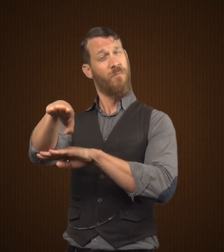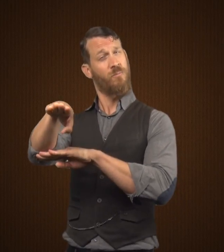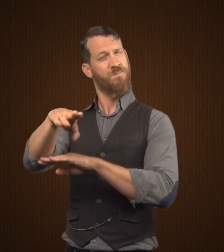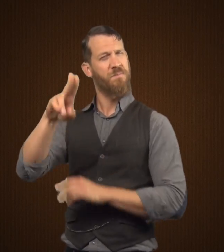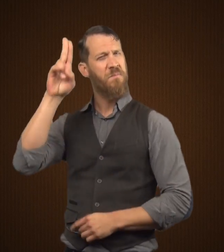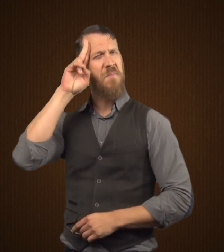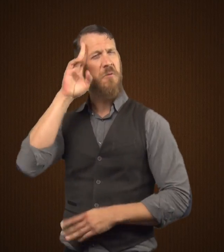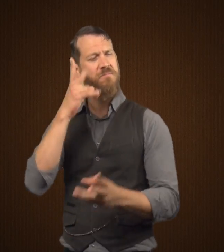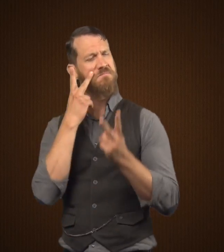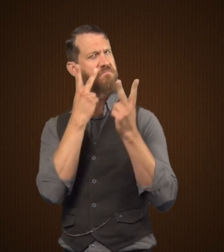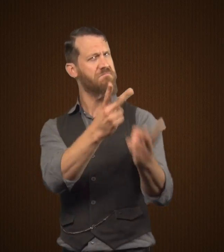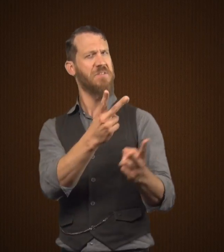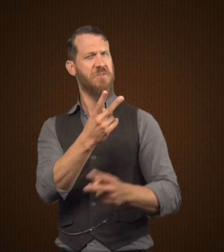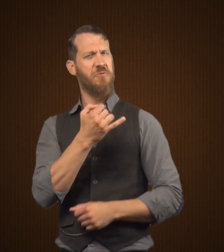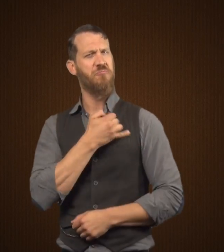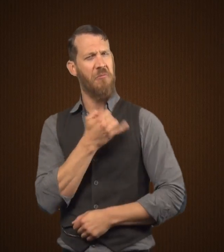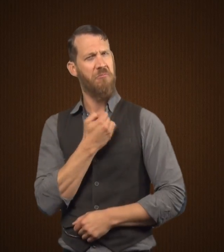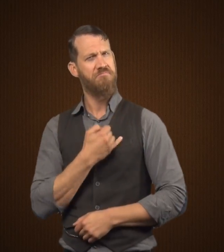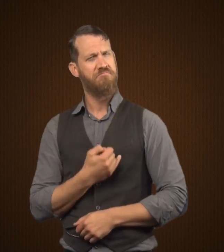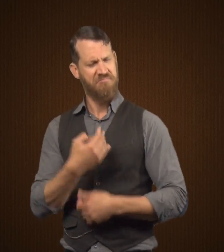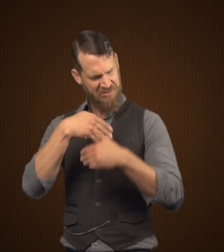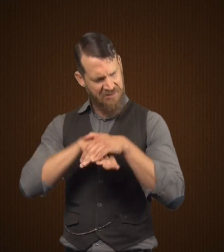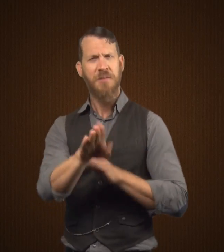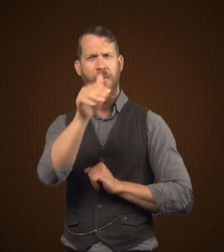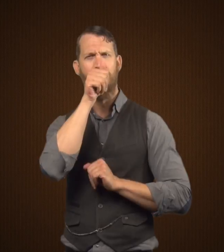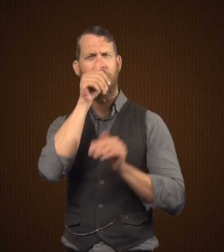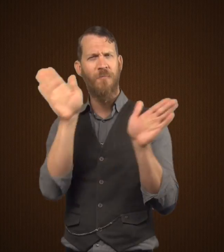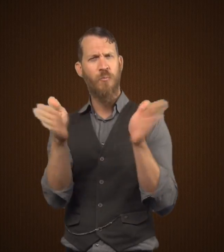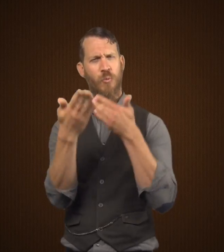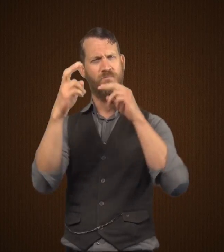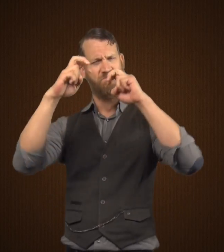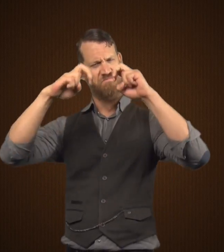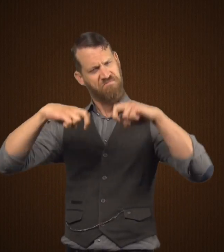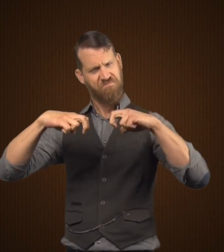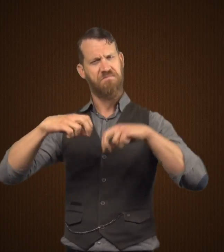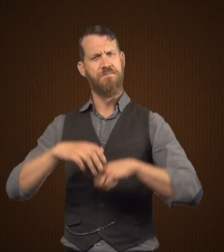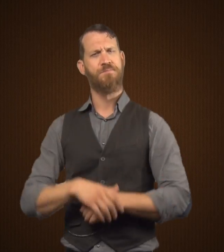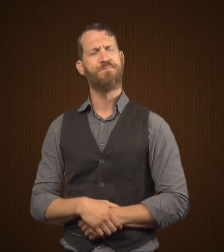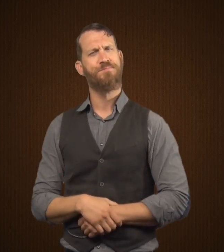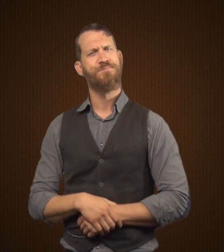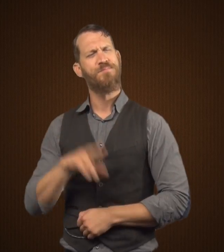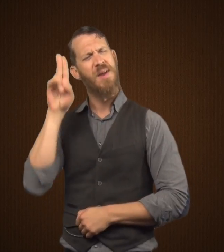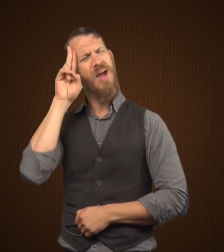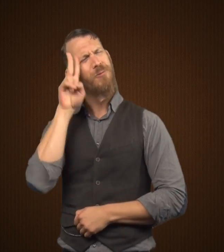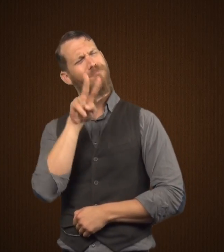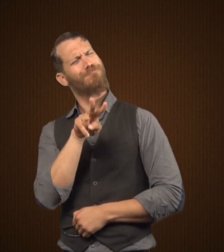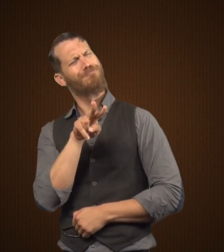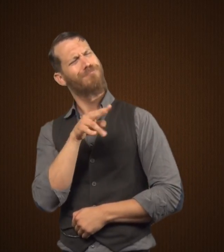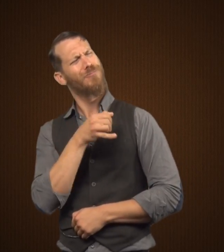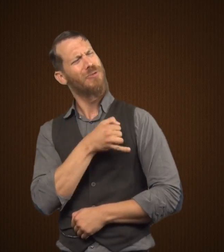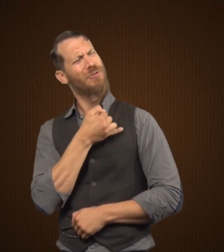Now one afternoon Mr. Utterson visits Doctor Jekyll and he goes in to his private study and sits down.